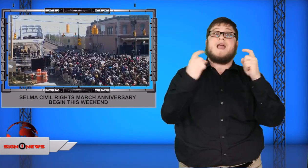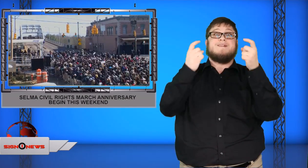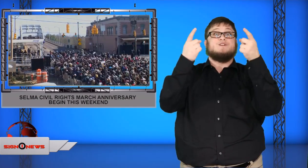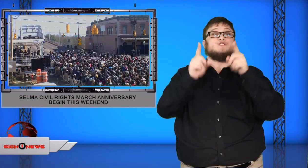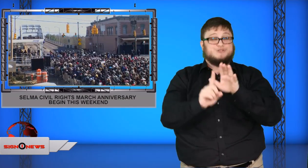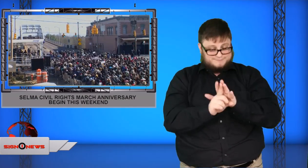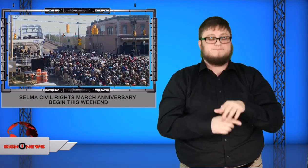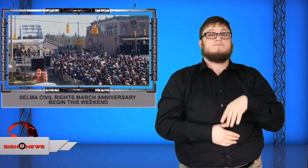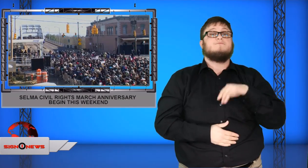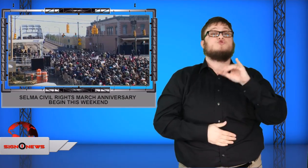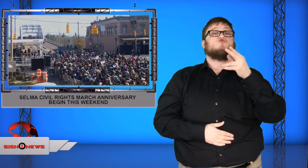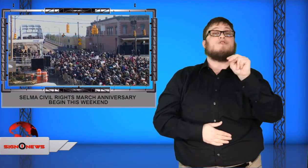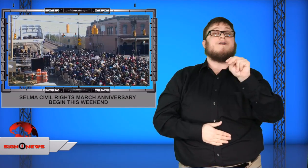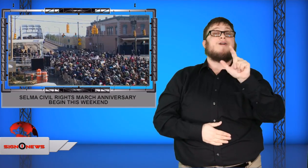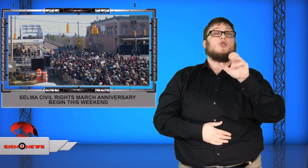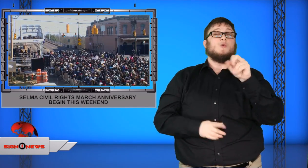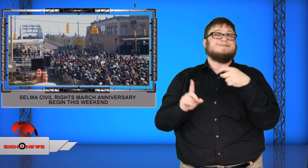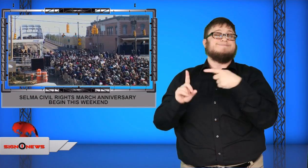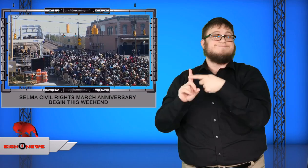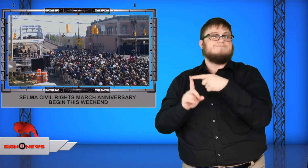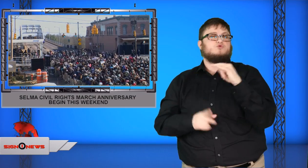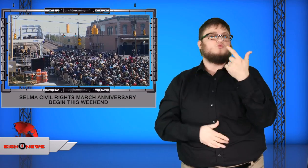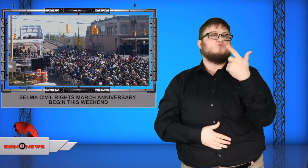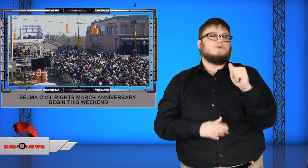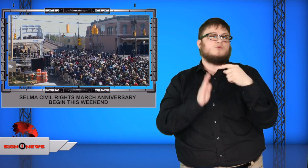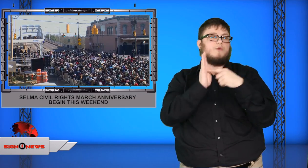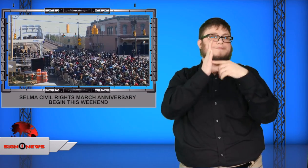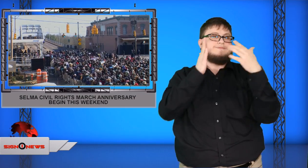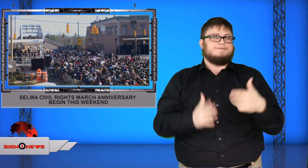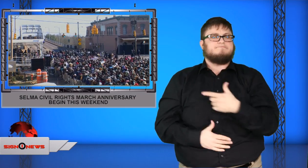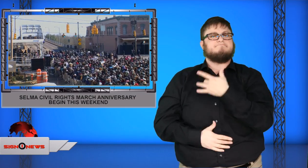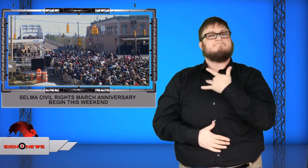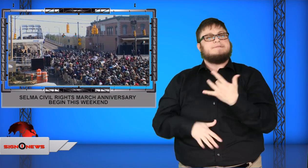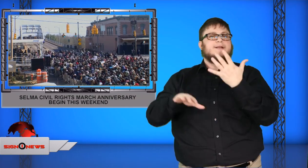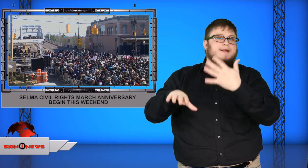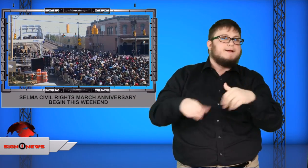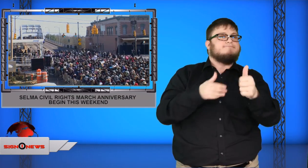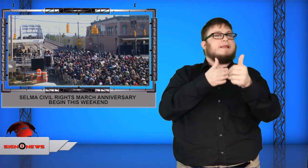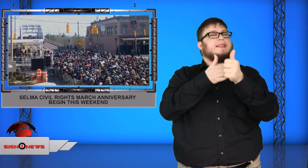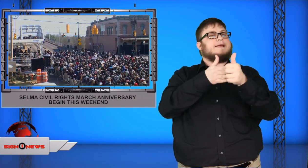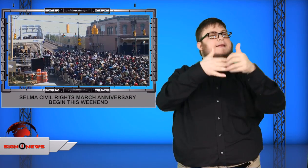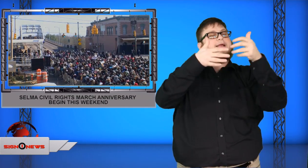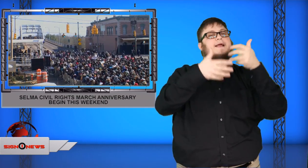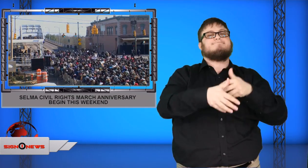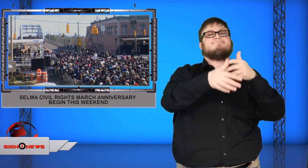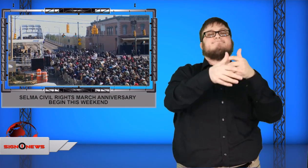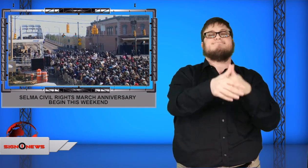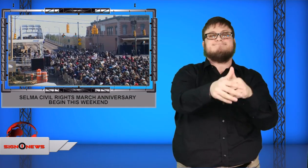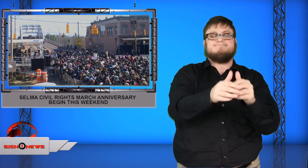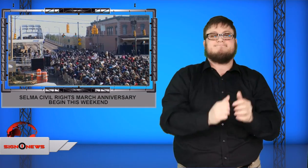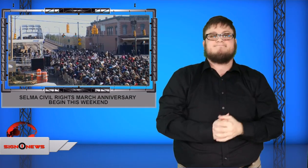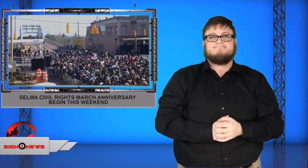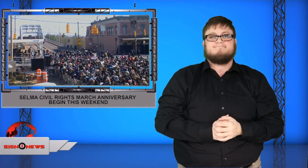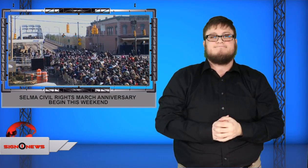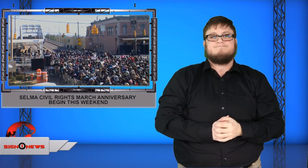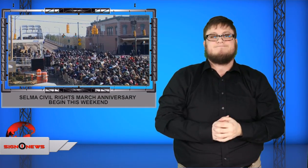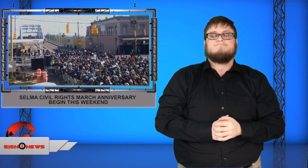Georgia representative John Lewis usually leads the march on its anniversary.